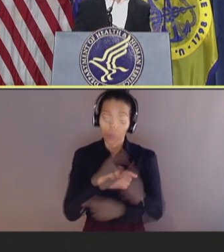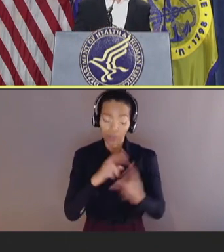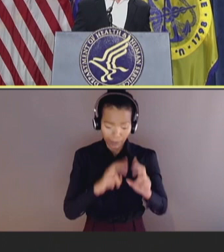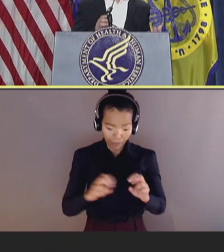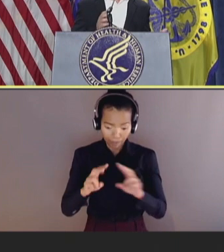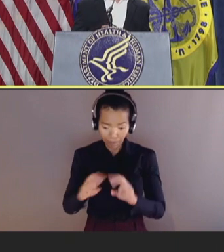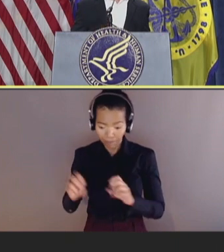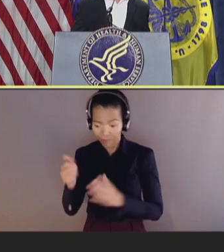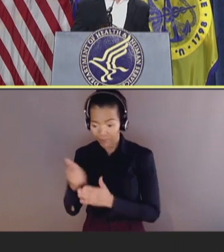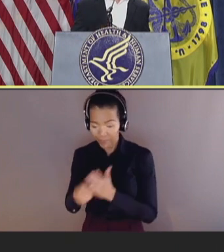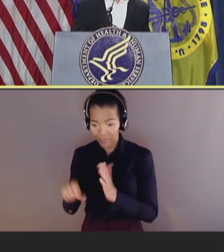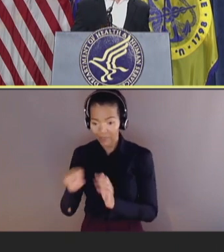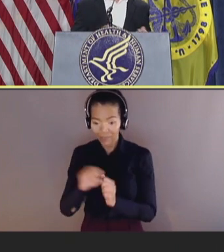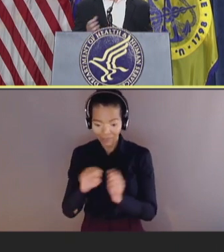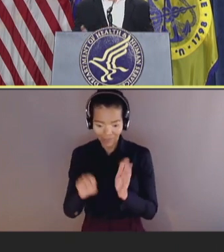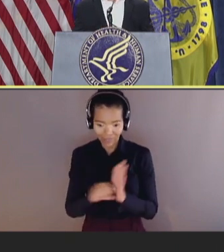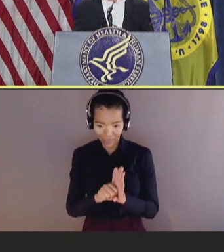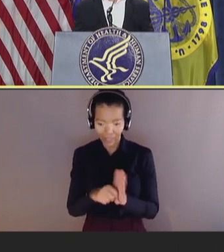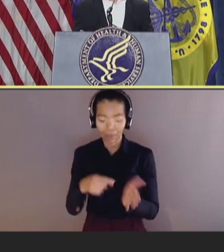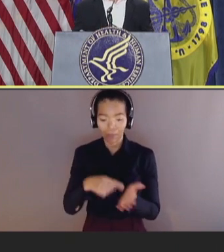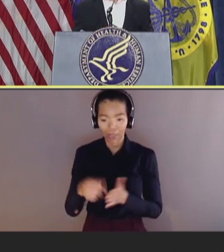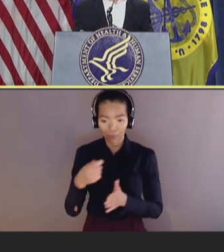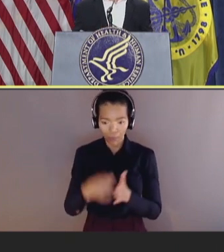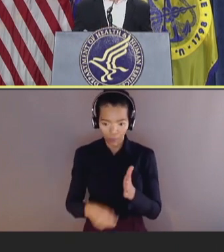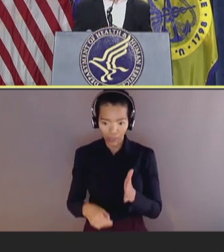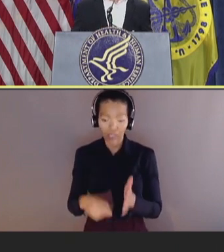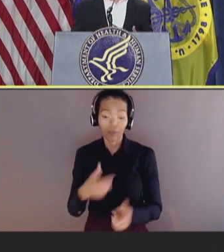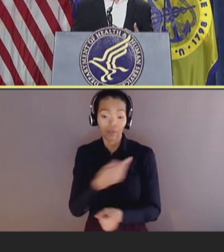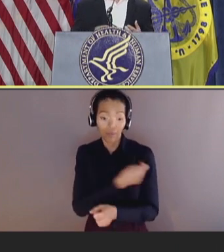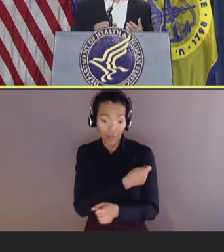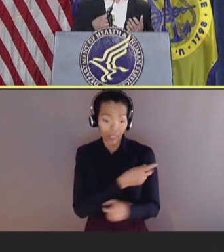rates for both vaccine products and vaccine administrations with the